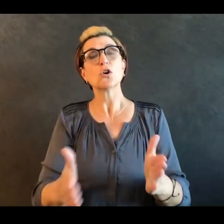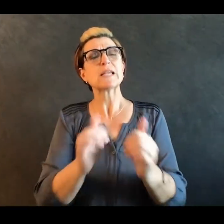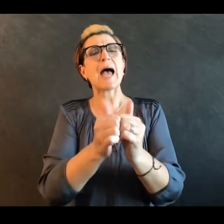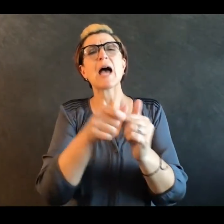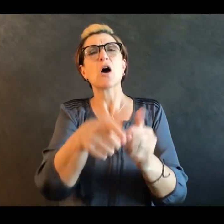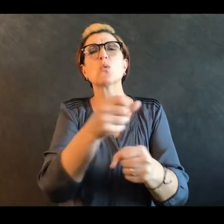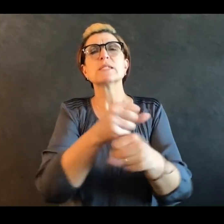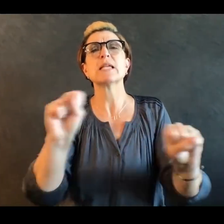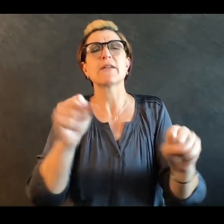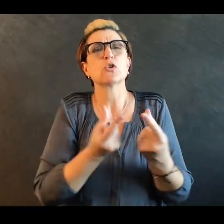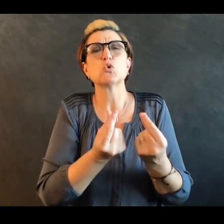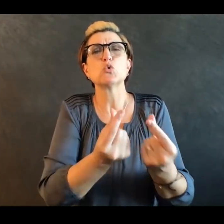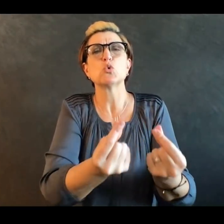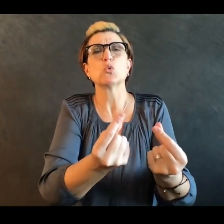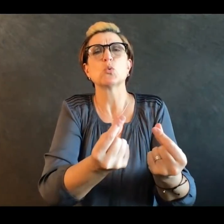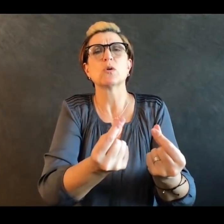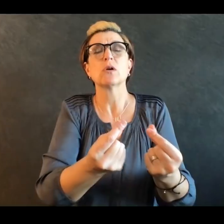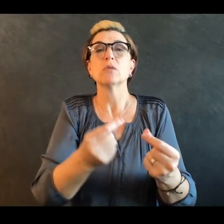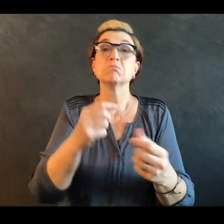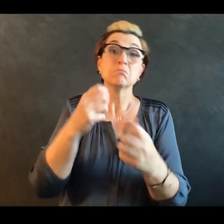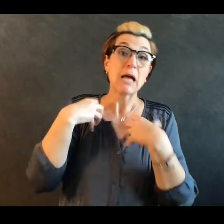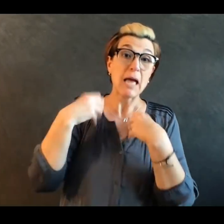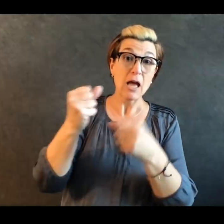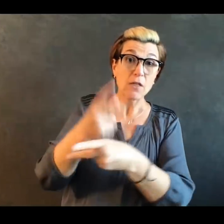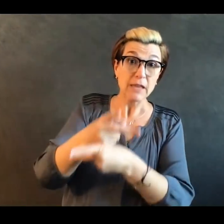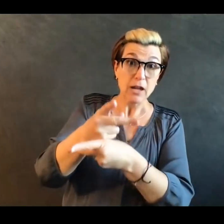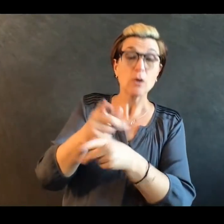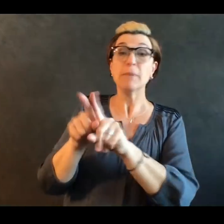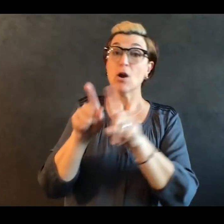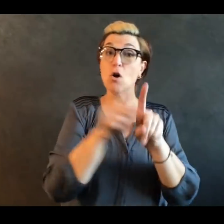processing to quickly and safely to return to work after potential exposure